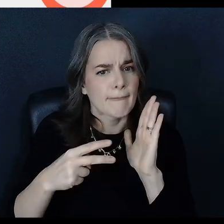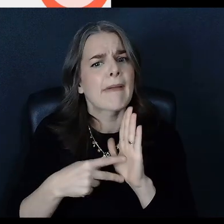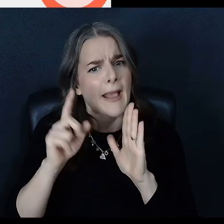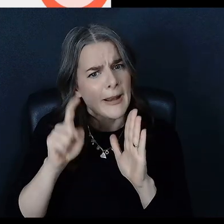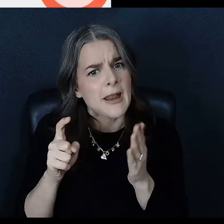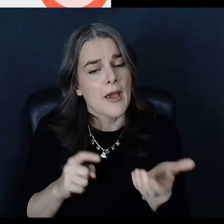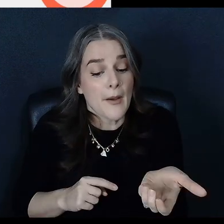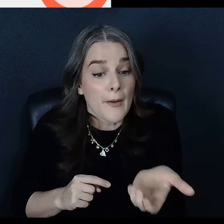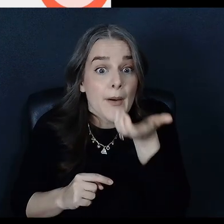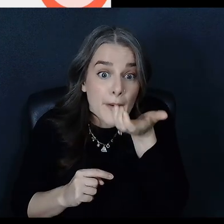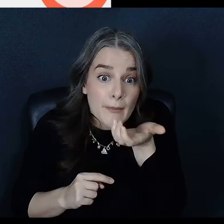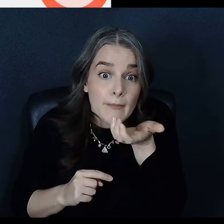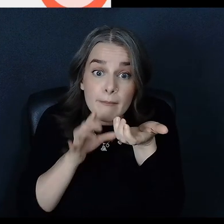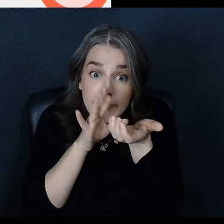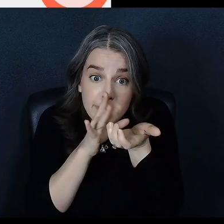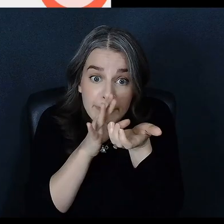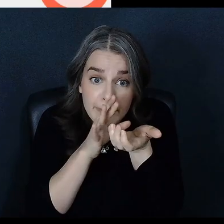Maybe you need to position yourself in a way,